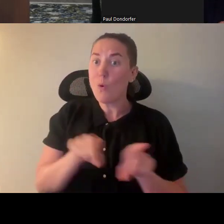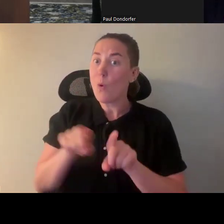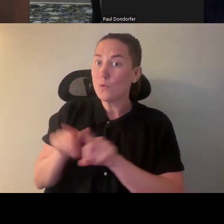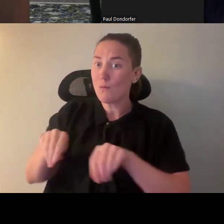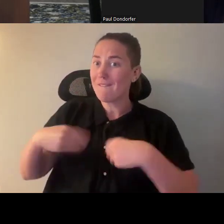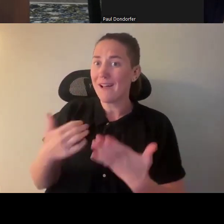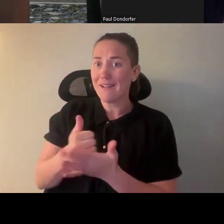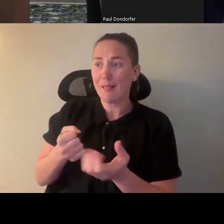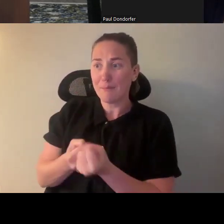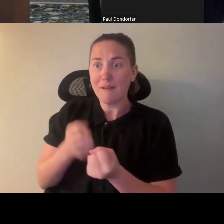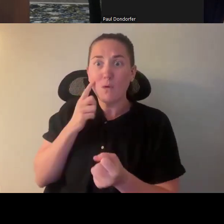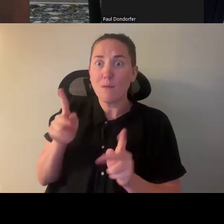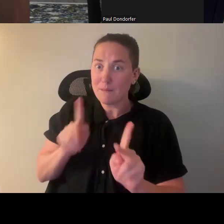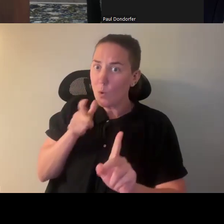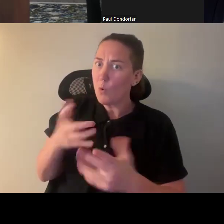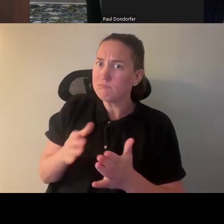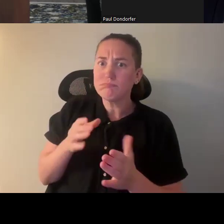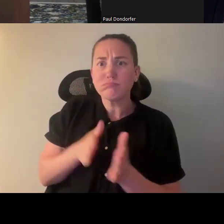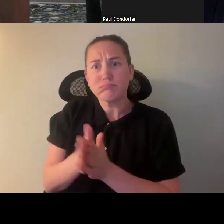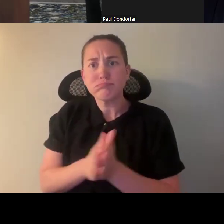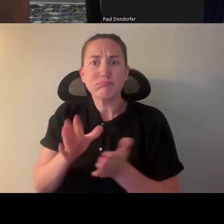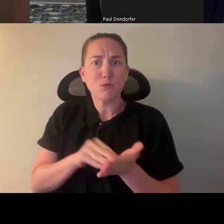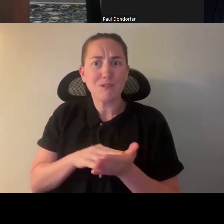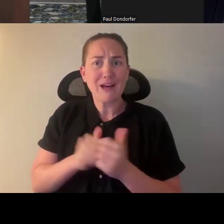to those who wish to have knowledge and skills to grow vegetables and access to